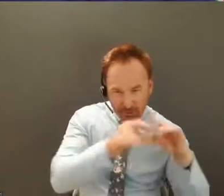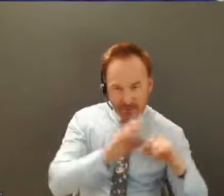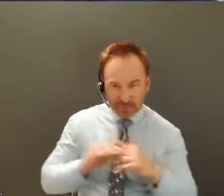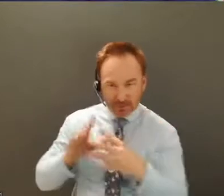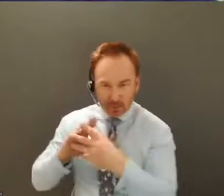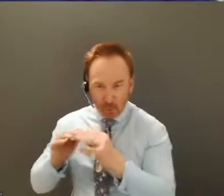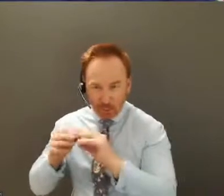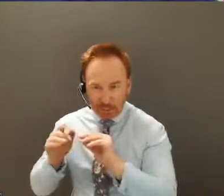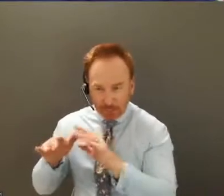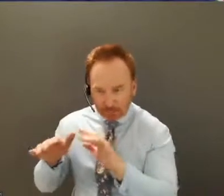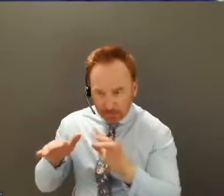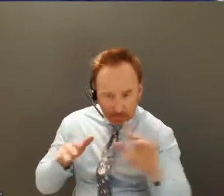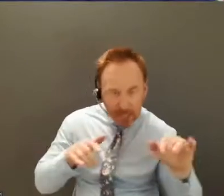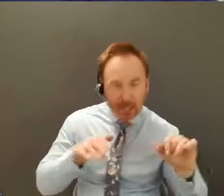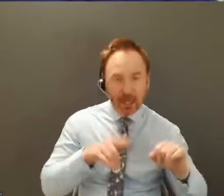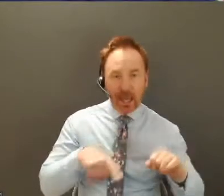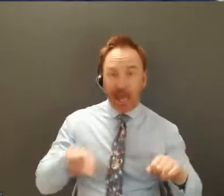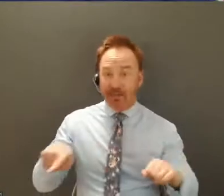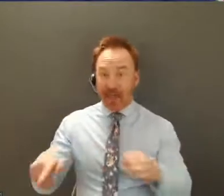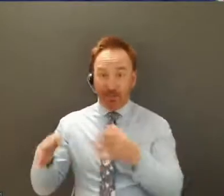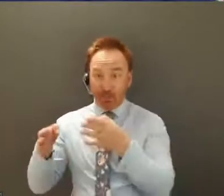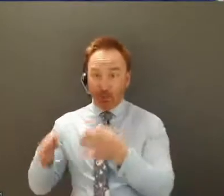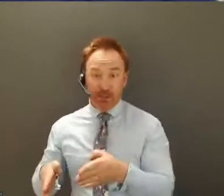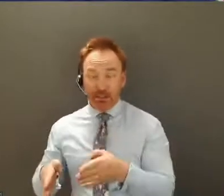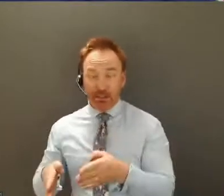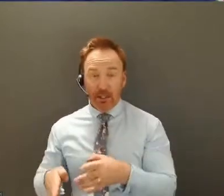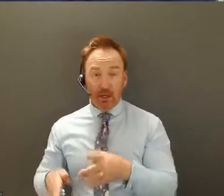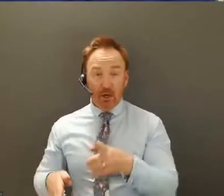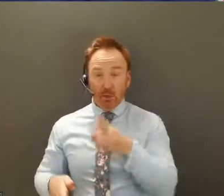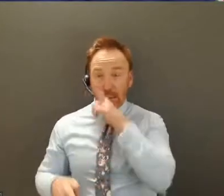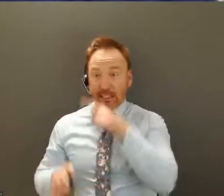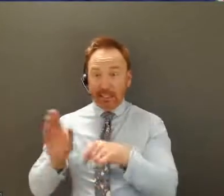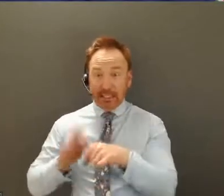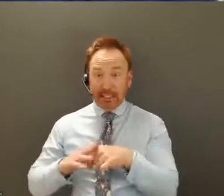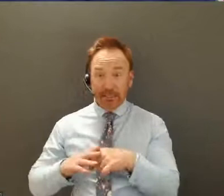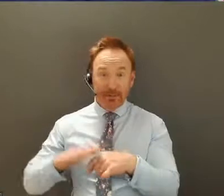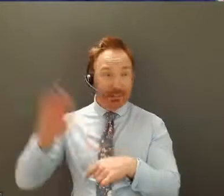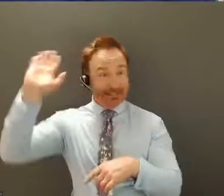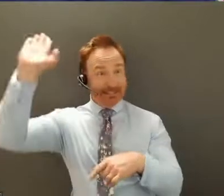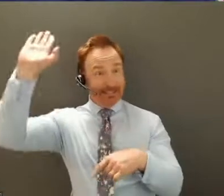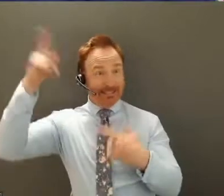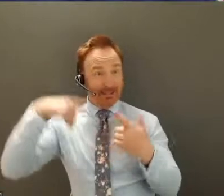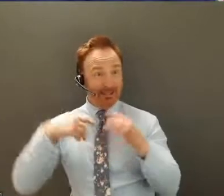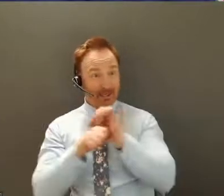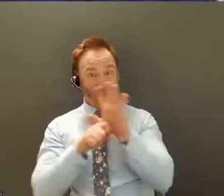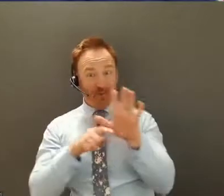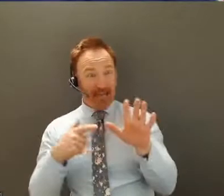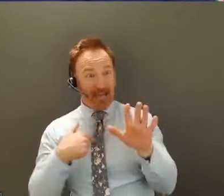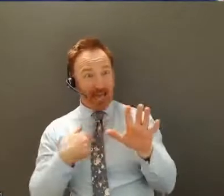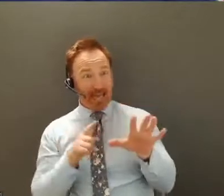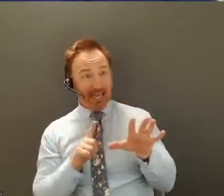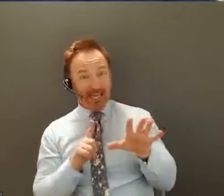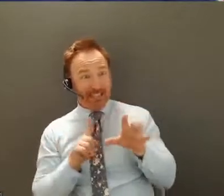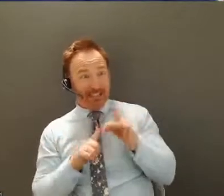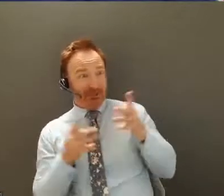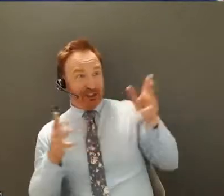it comes to the need to upload into Canada arrive, we need a